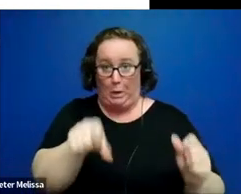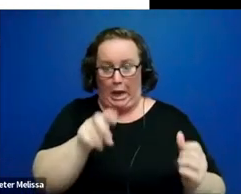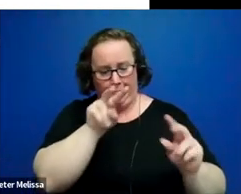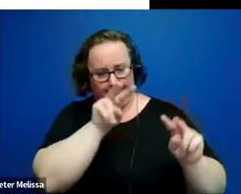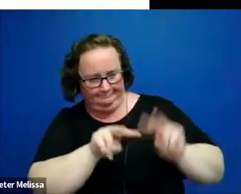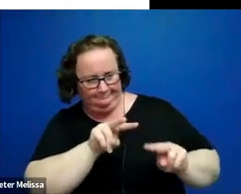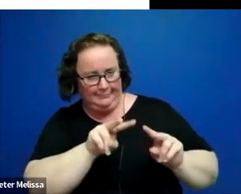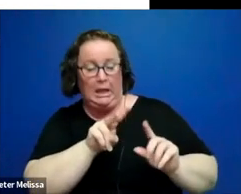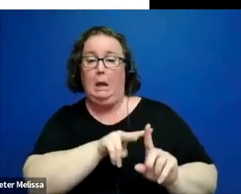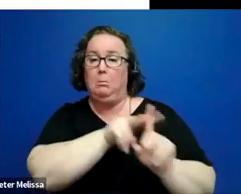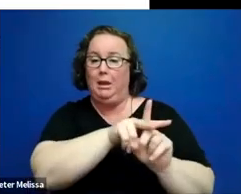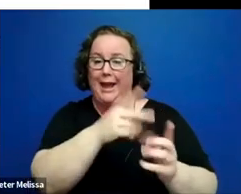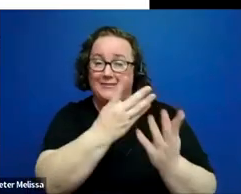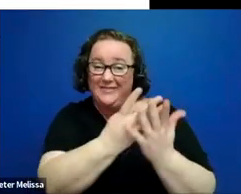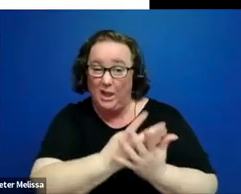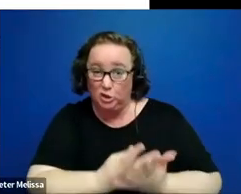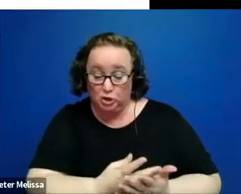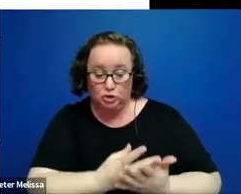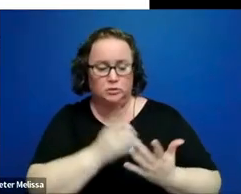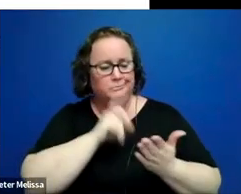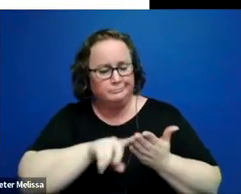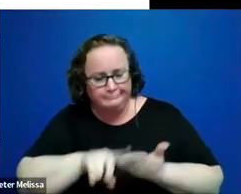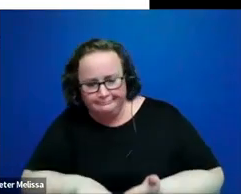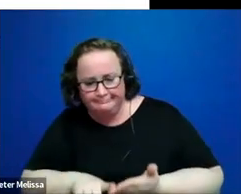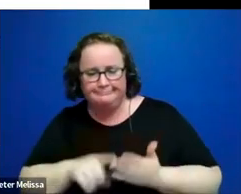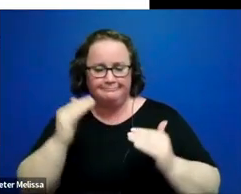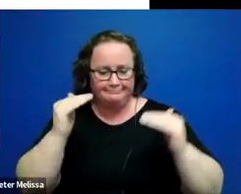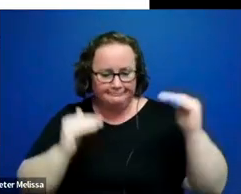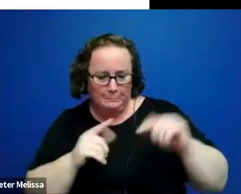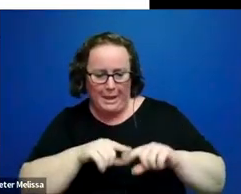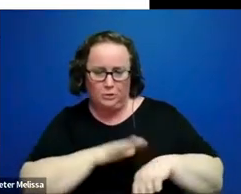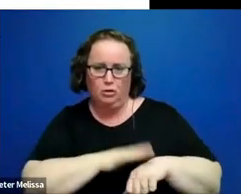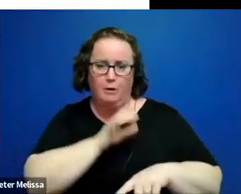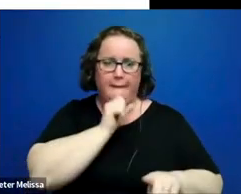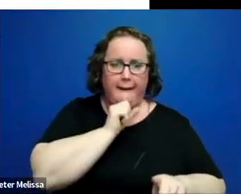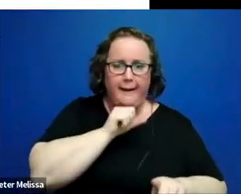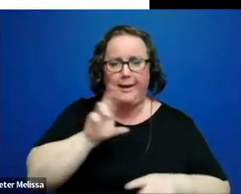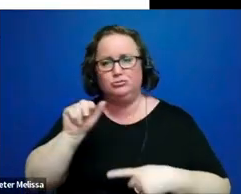to look at disparities by age or race and other